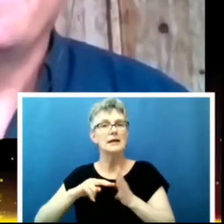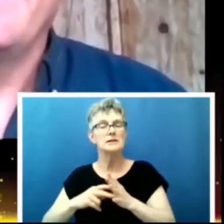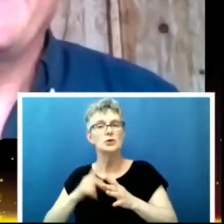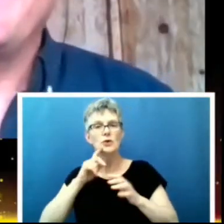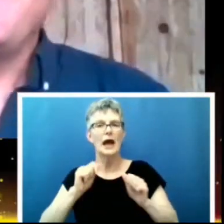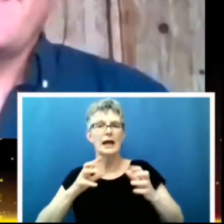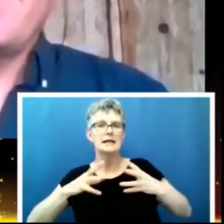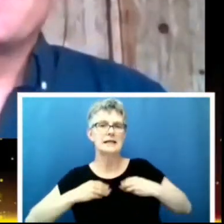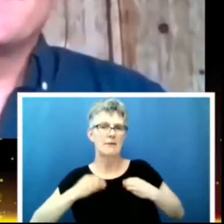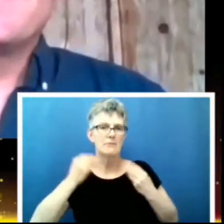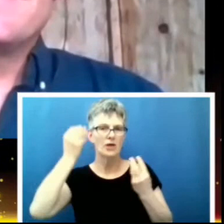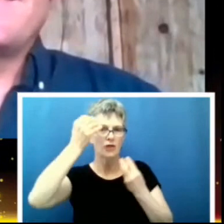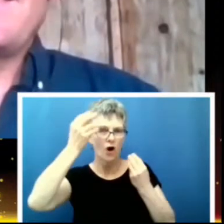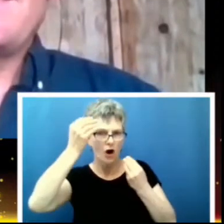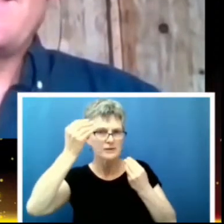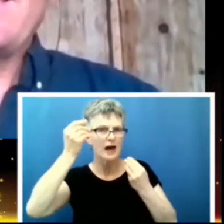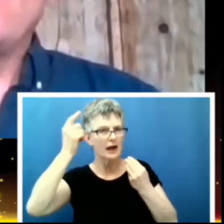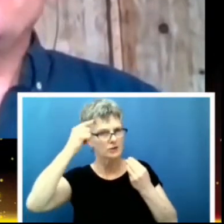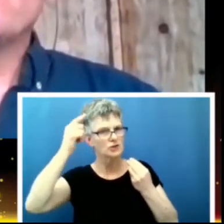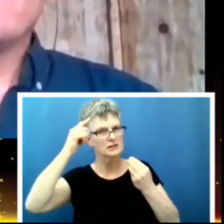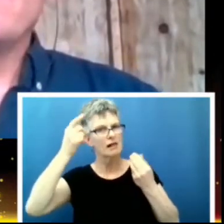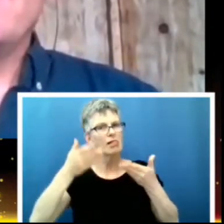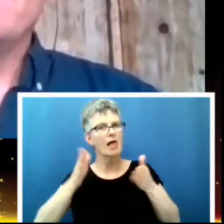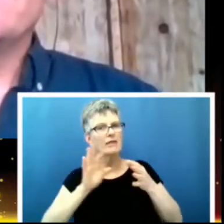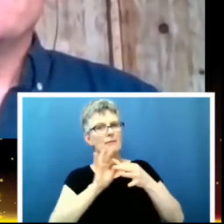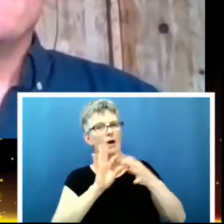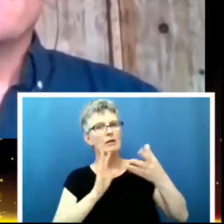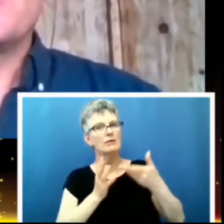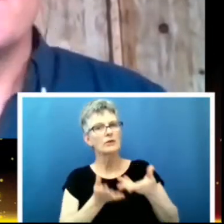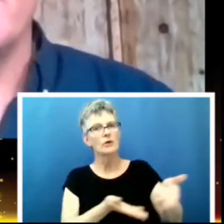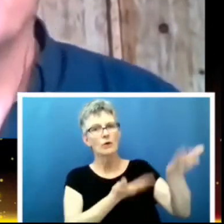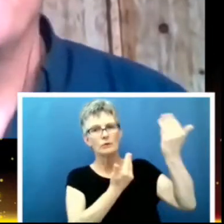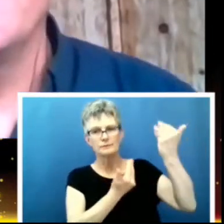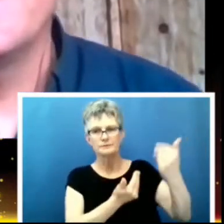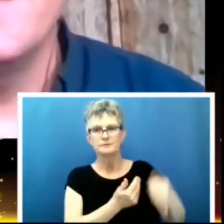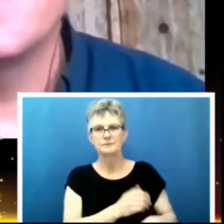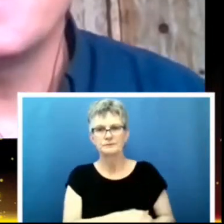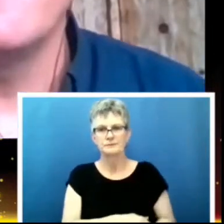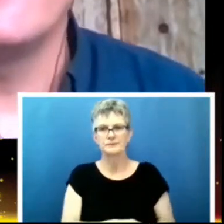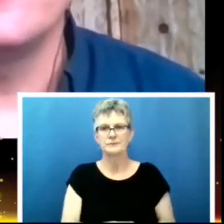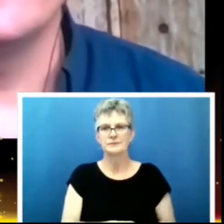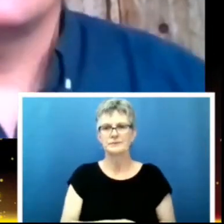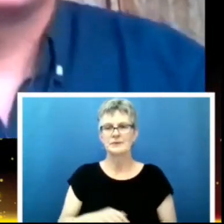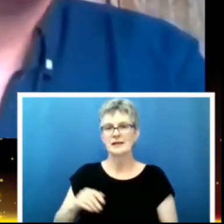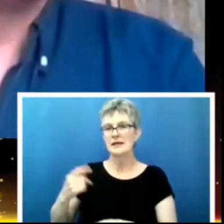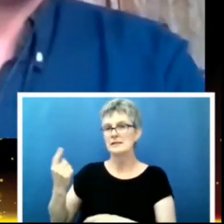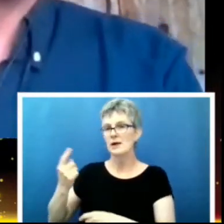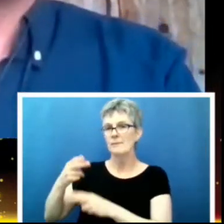Anne asks, how would you recommend creating peace in this divisive world?